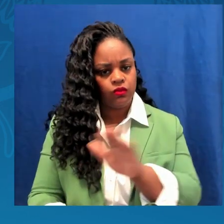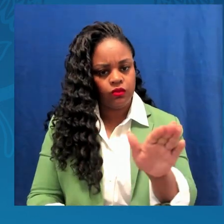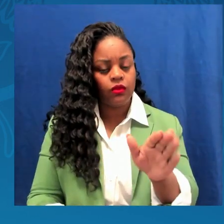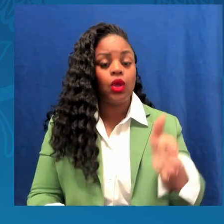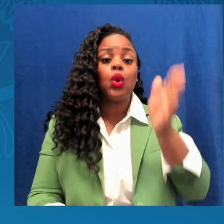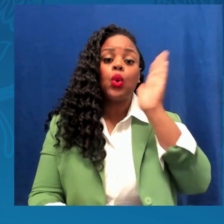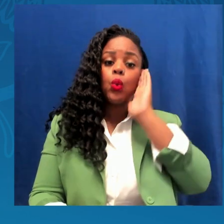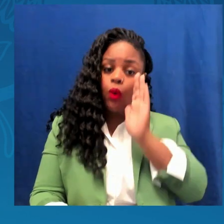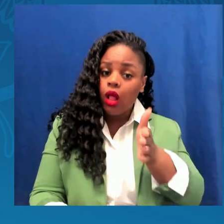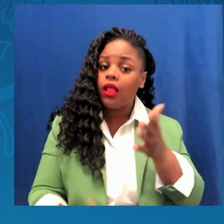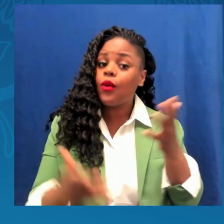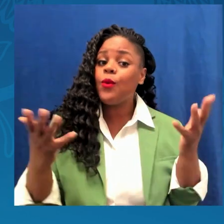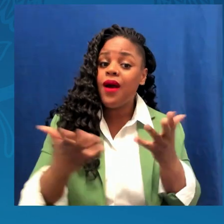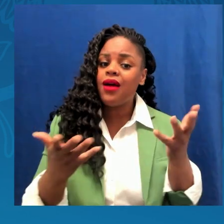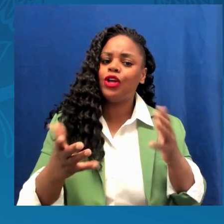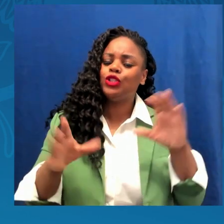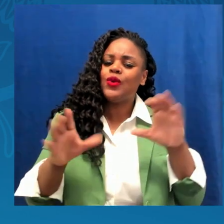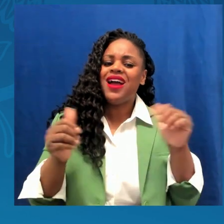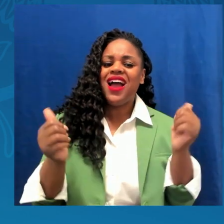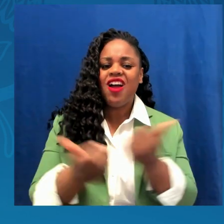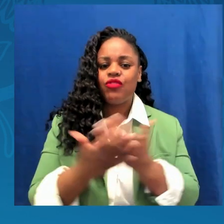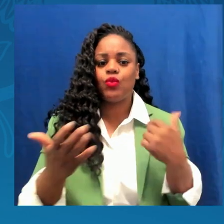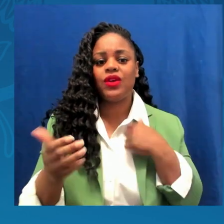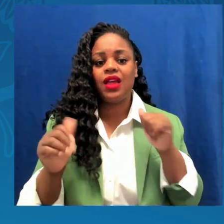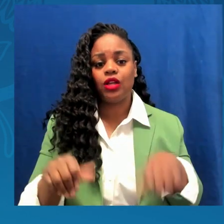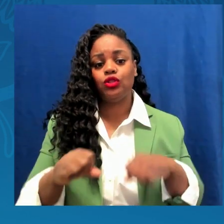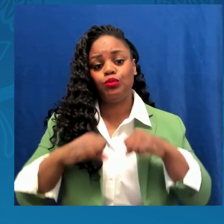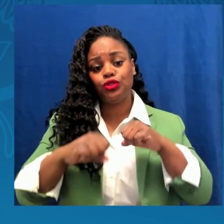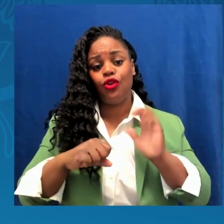to protect all our communities from violence and from hate.